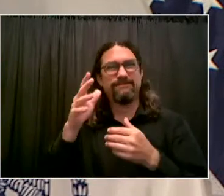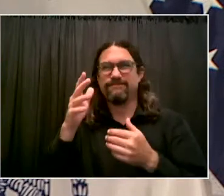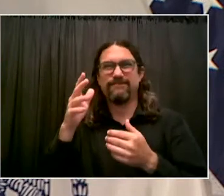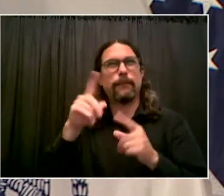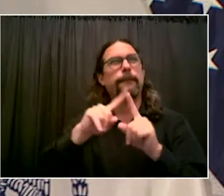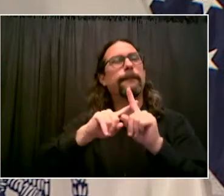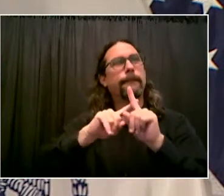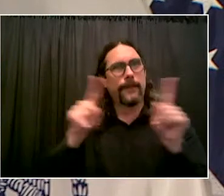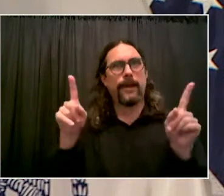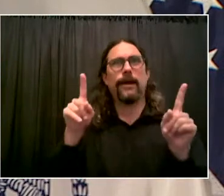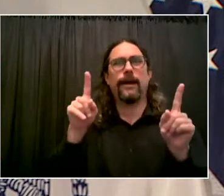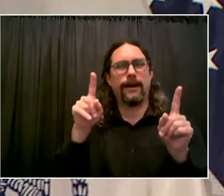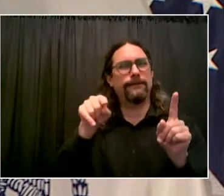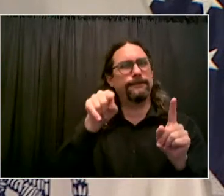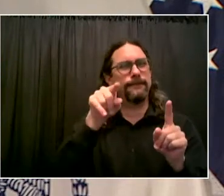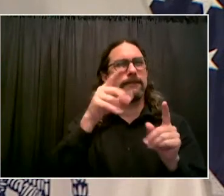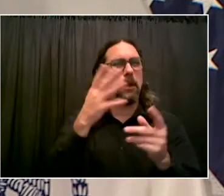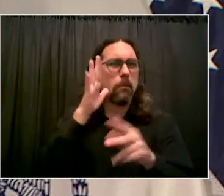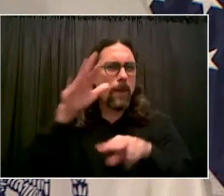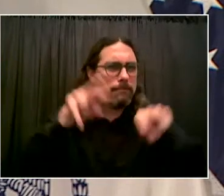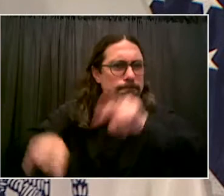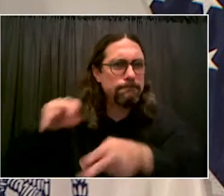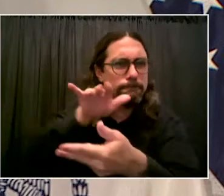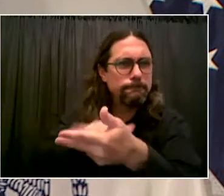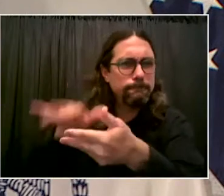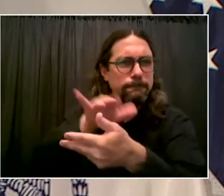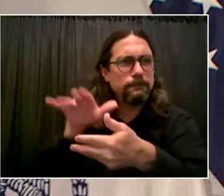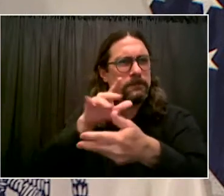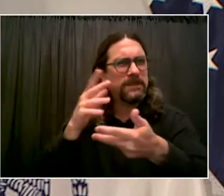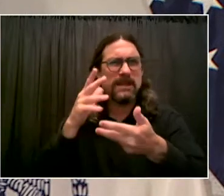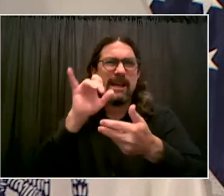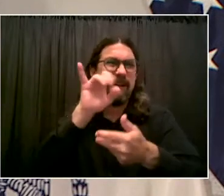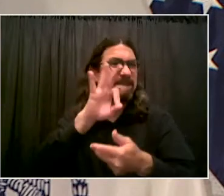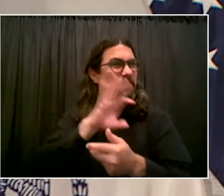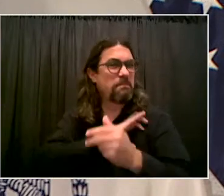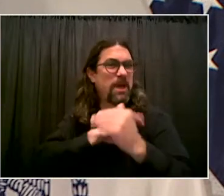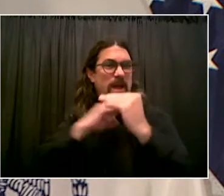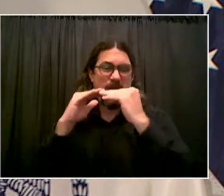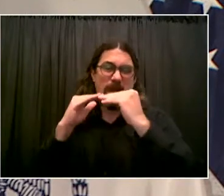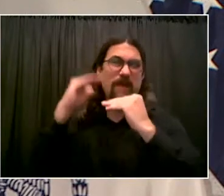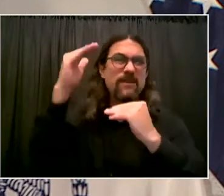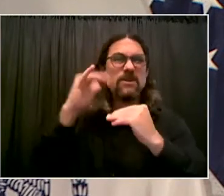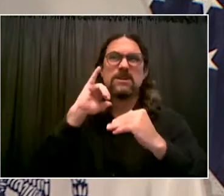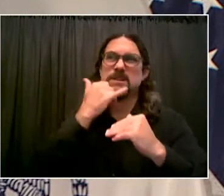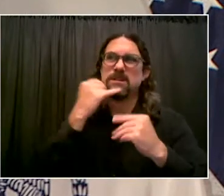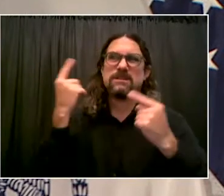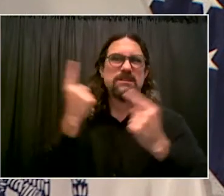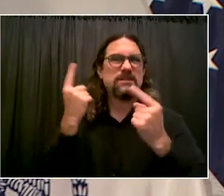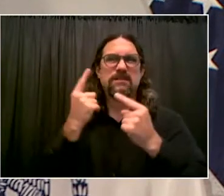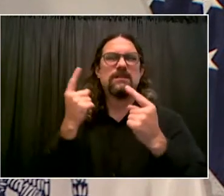DIFFERENTLY GOING FORWARD. GO AHEAD JONAH. I THINK YOU